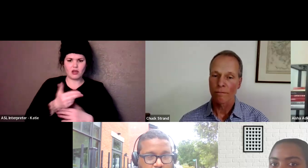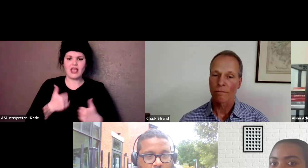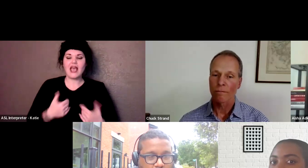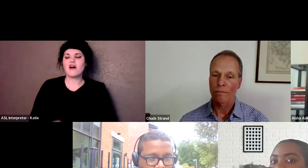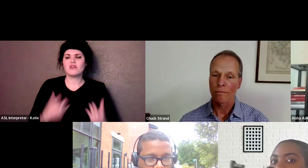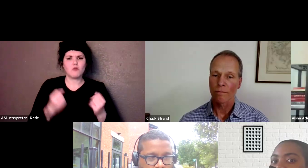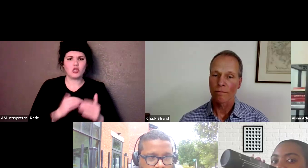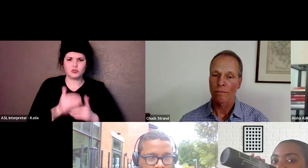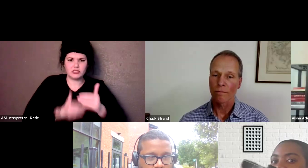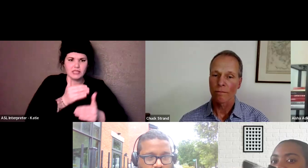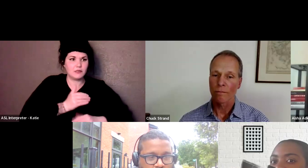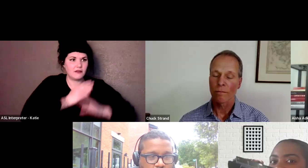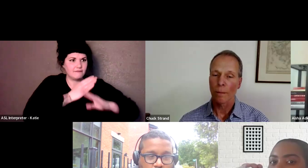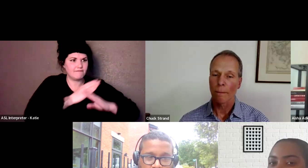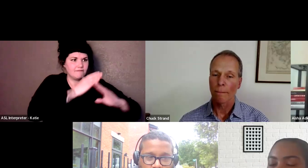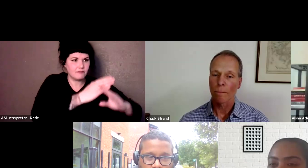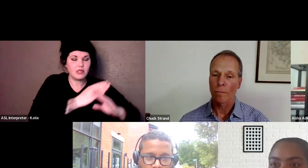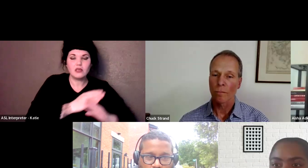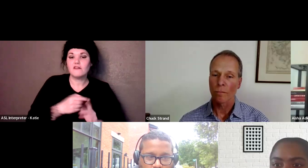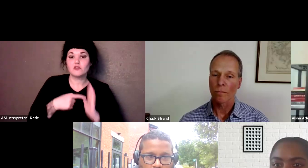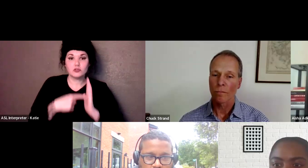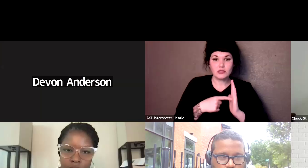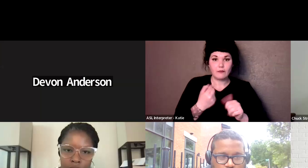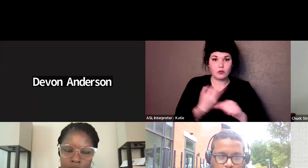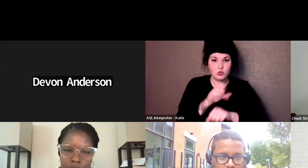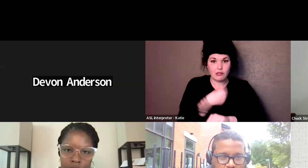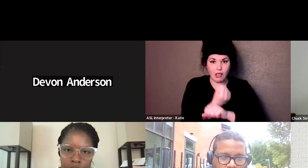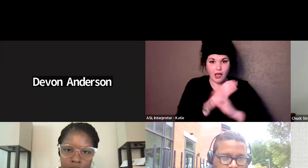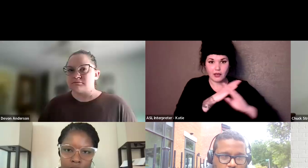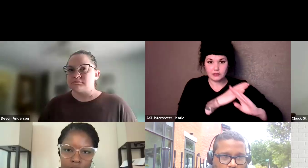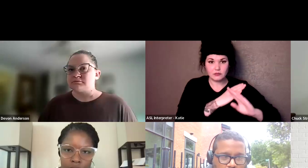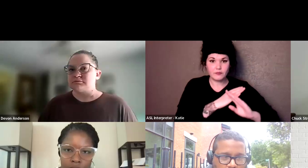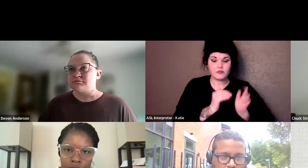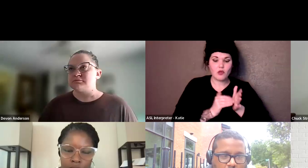it behind blocks. Really when we talk about suicide prevention, largely, we're talking about a